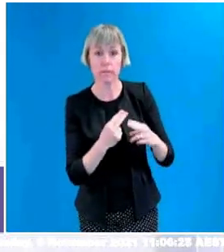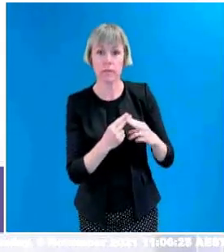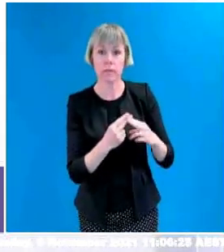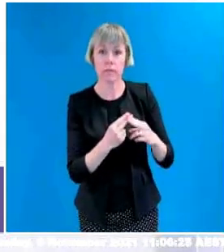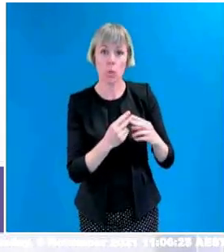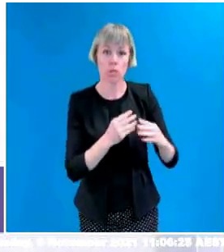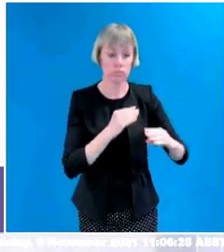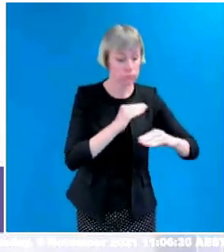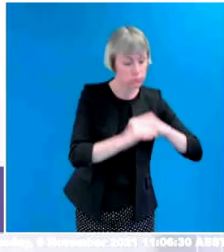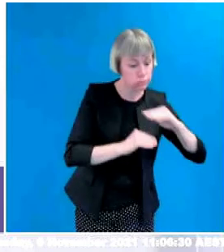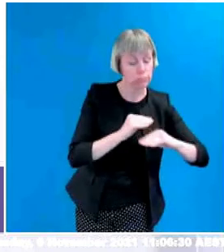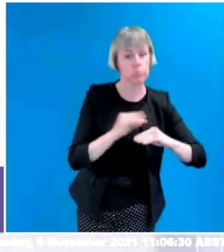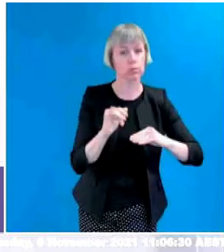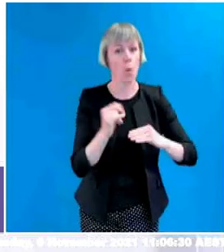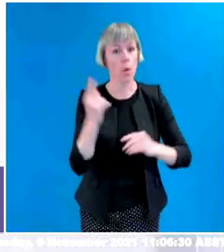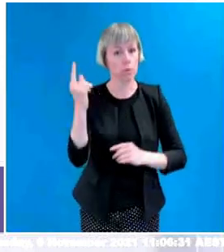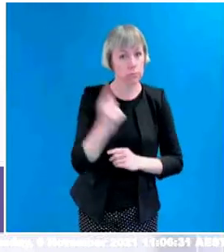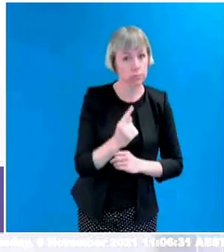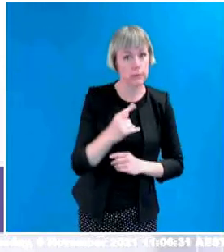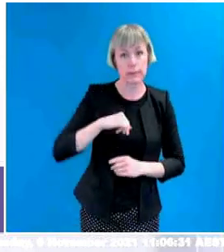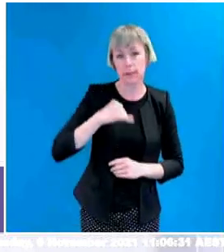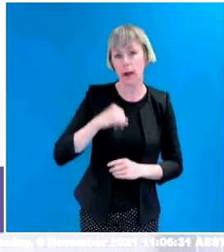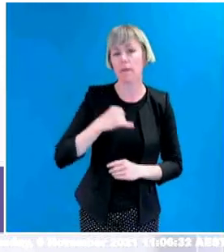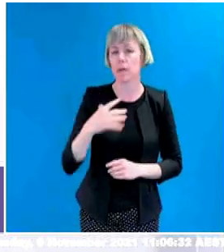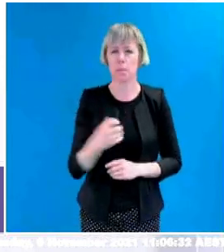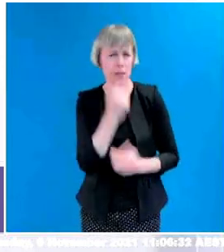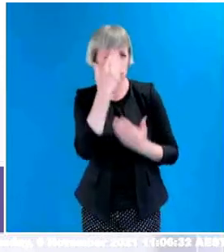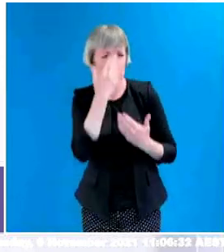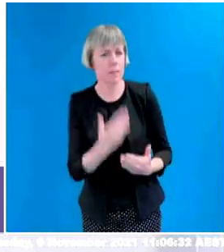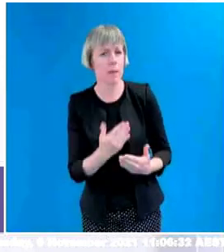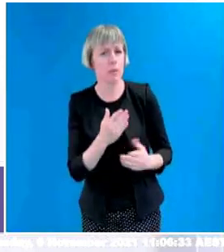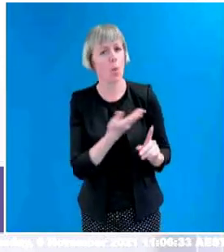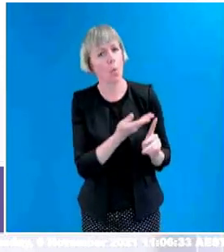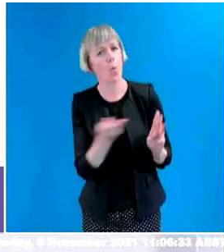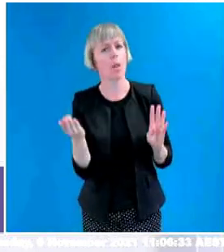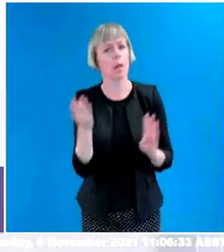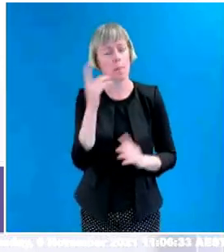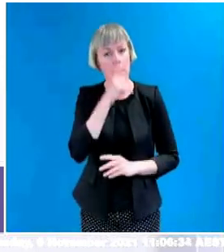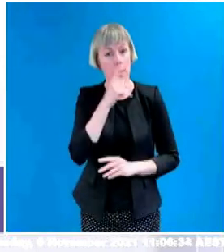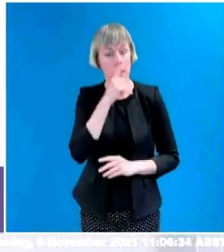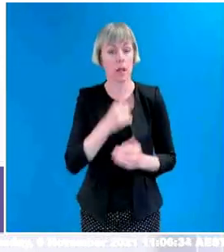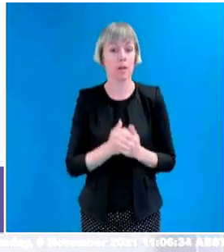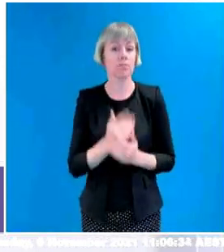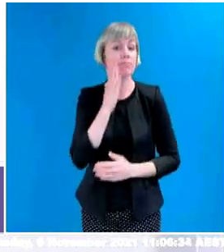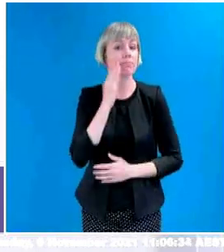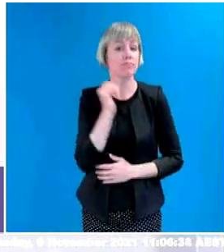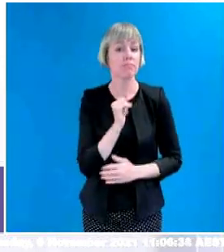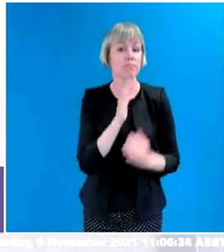So it is deliberately recognising that businesses of all shapes and sizes need